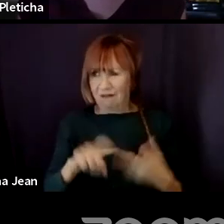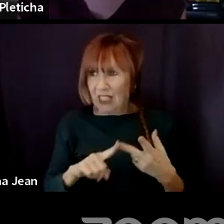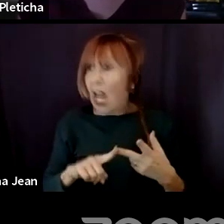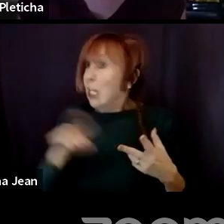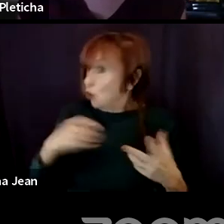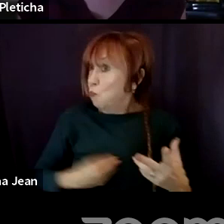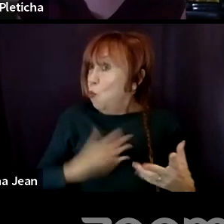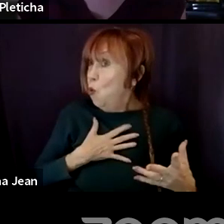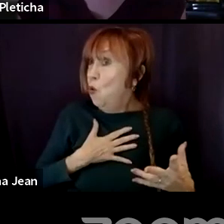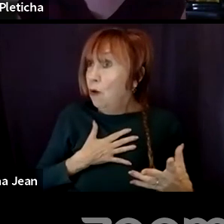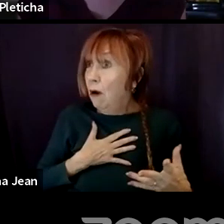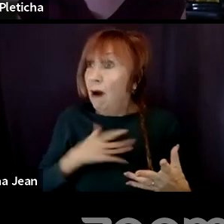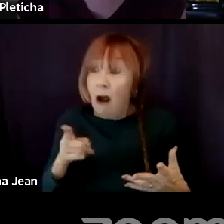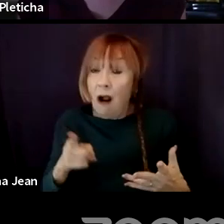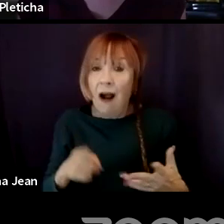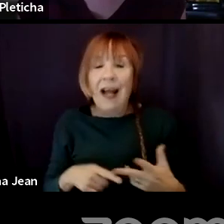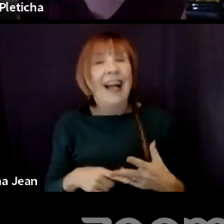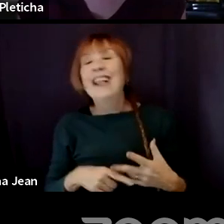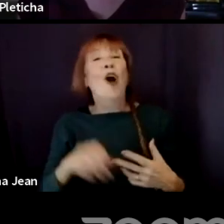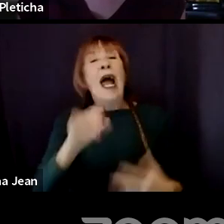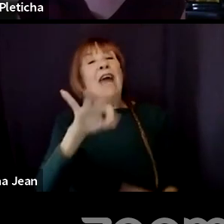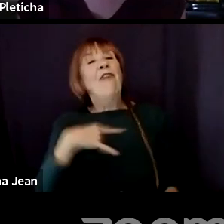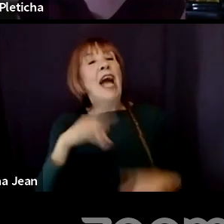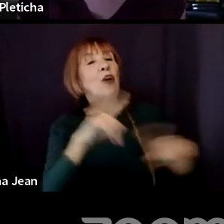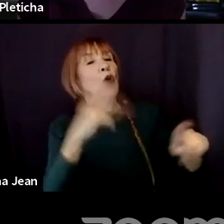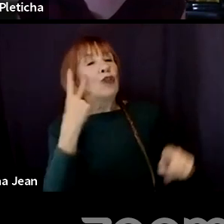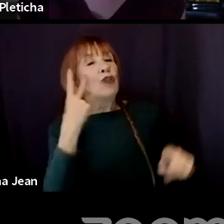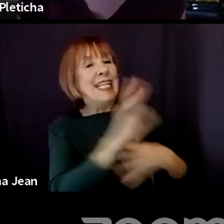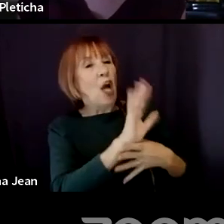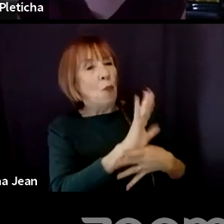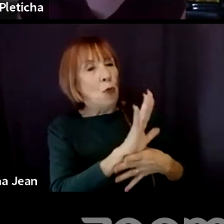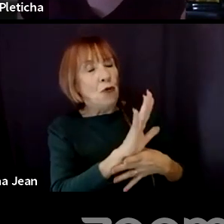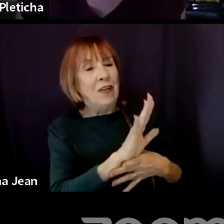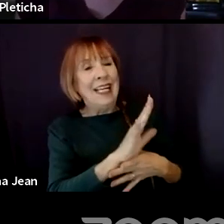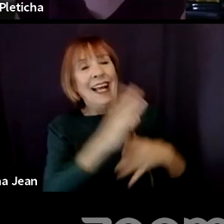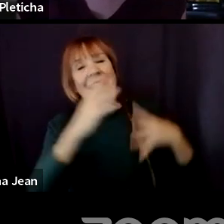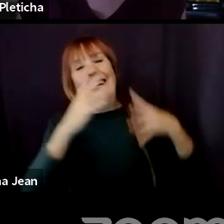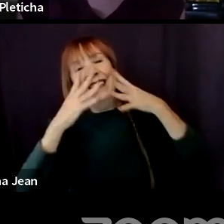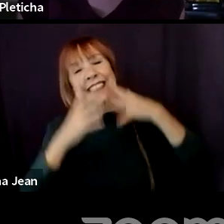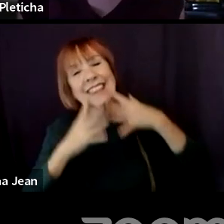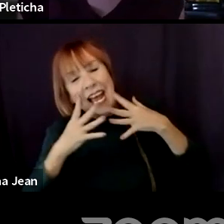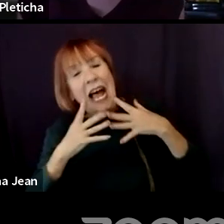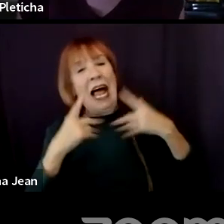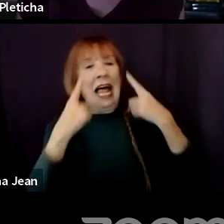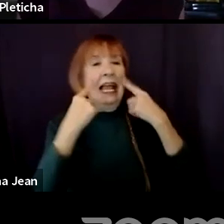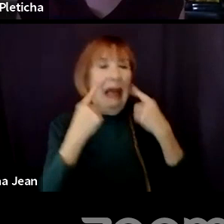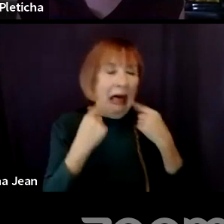and I come out with tears or laughter. I turned to my husband and I go, that's what I write.